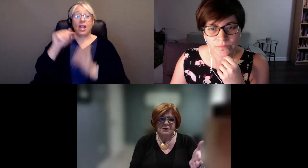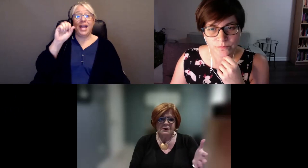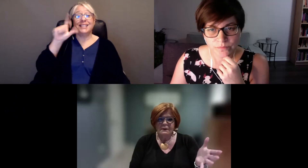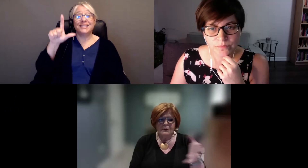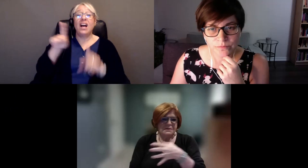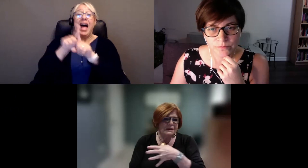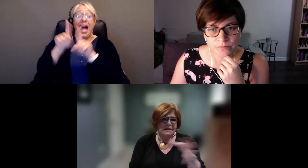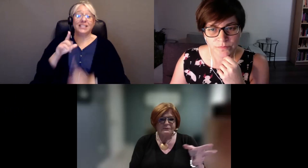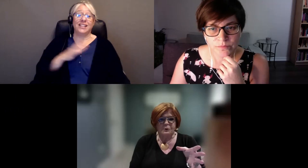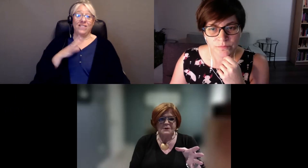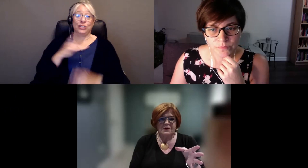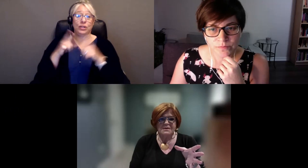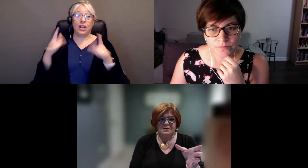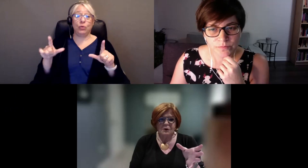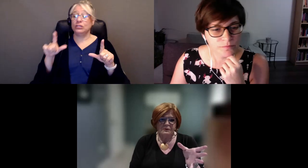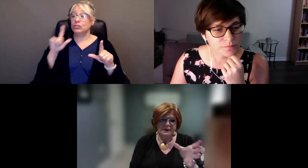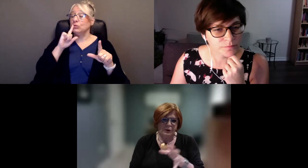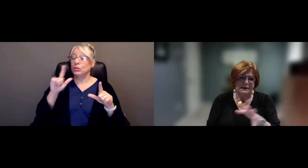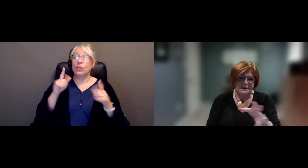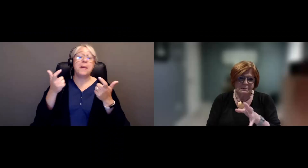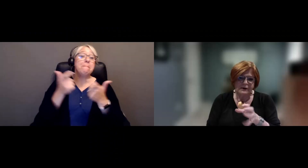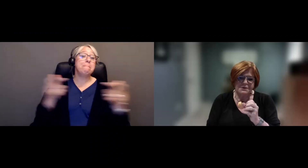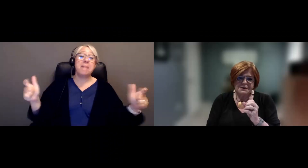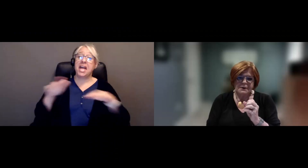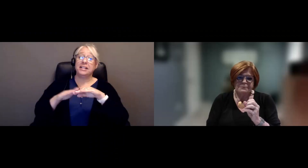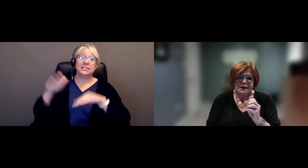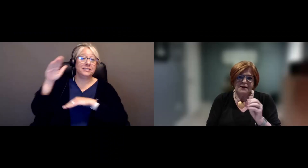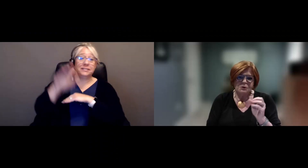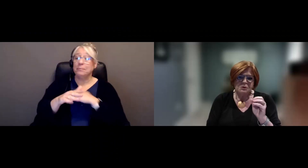That was a big step forward. So that's going to hopefully break down some barriers. I don't